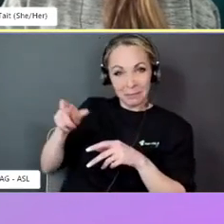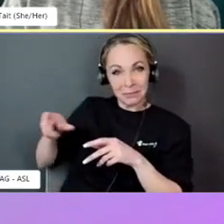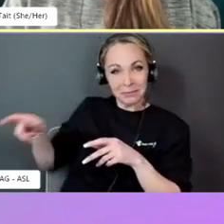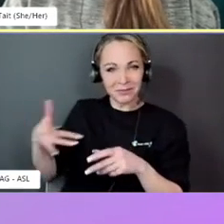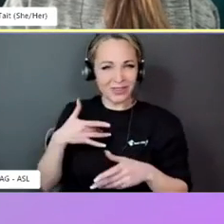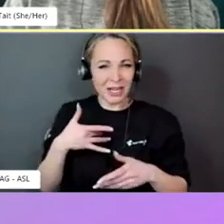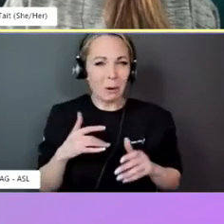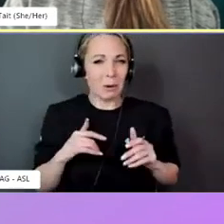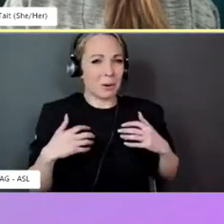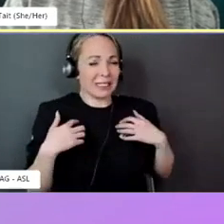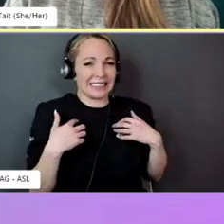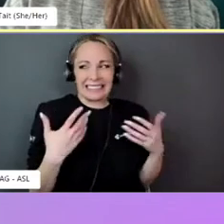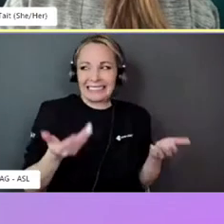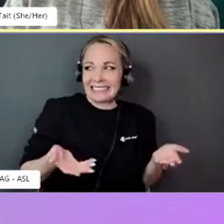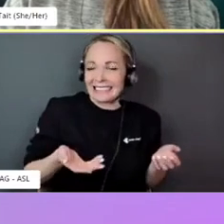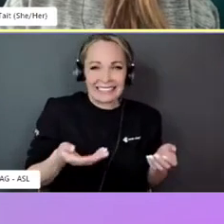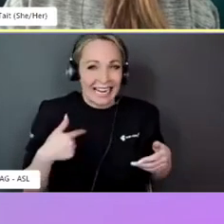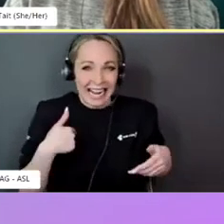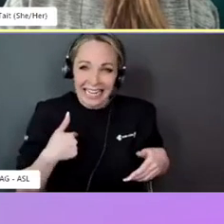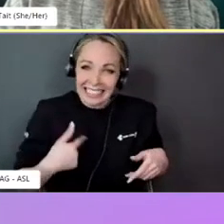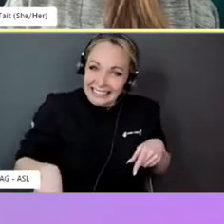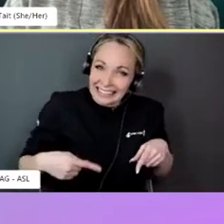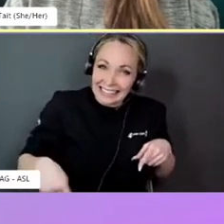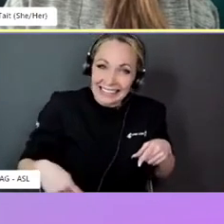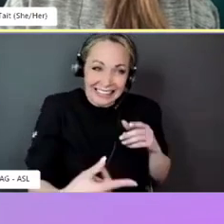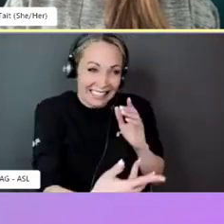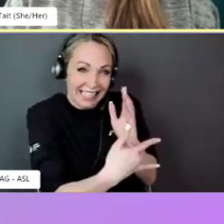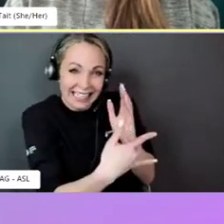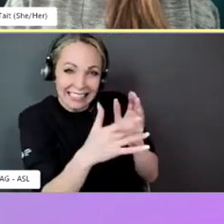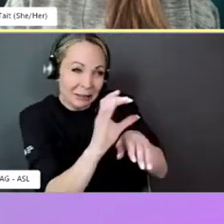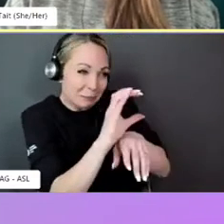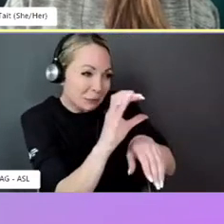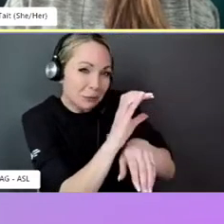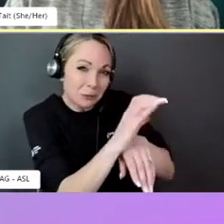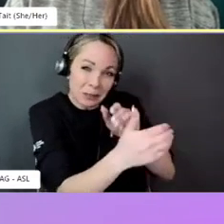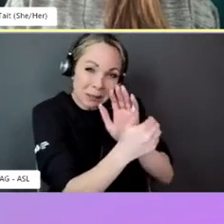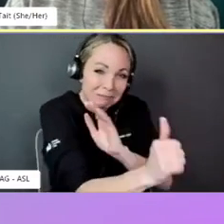skills come up whether they do or not, that's how they see themselves. They can feel anxious when using digital